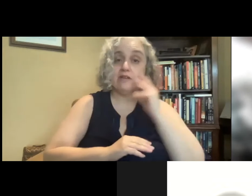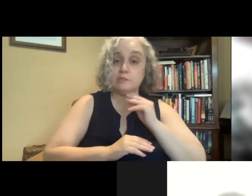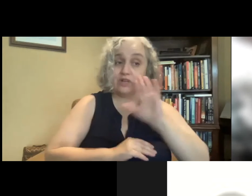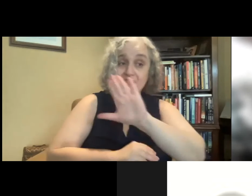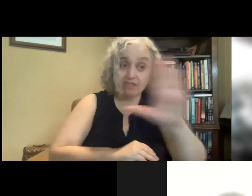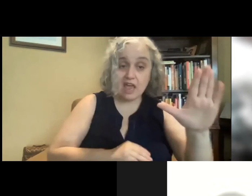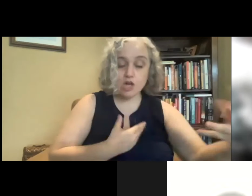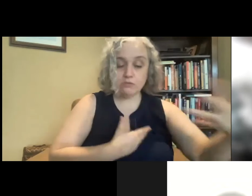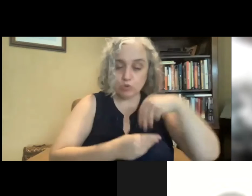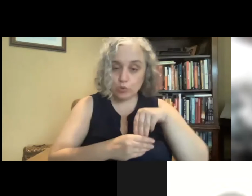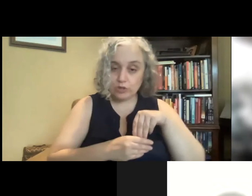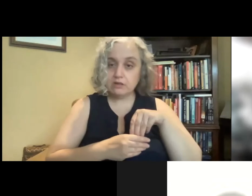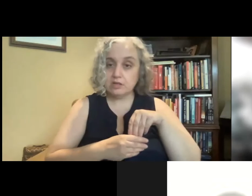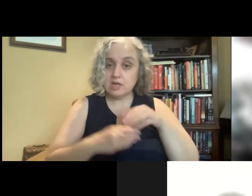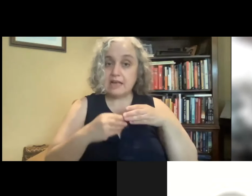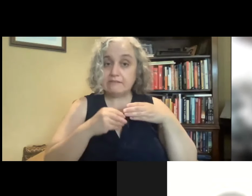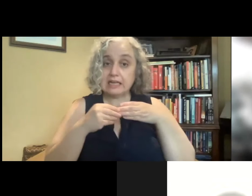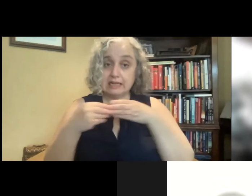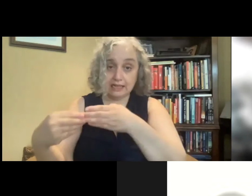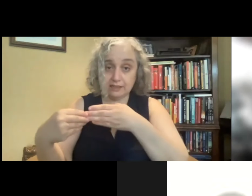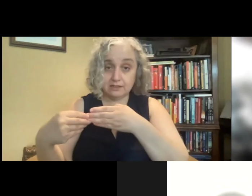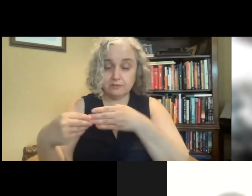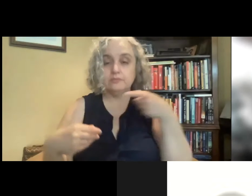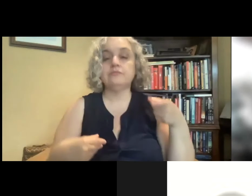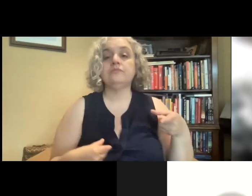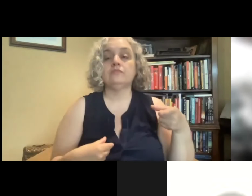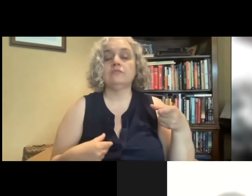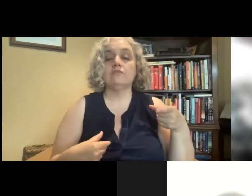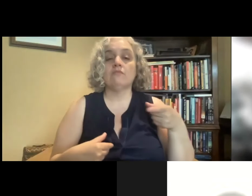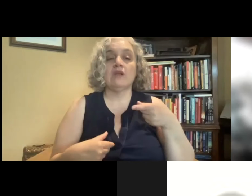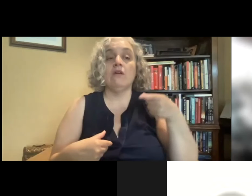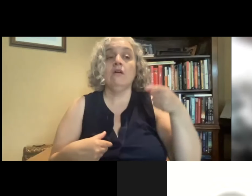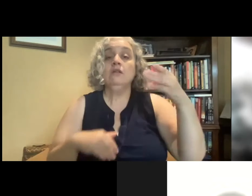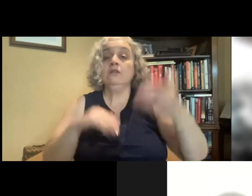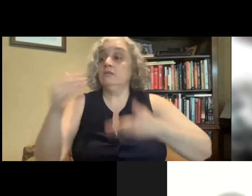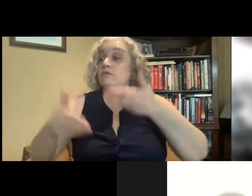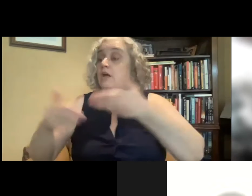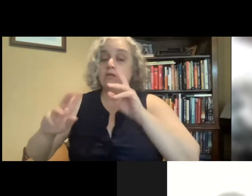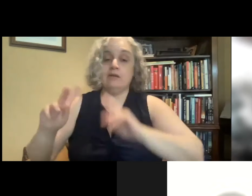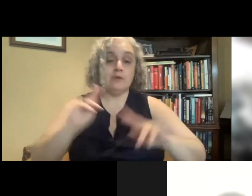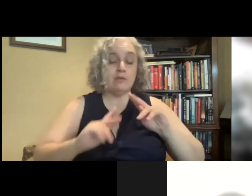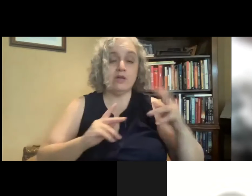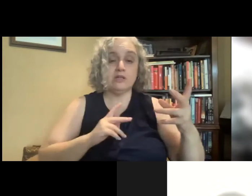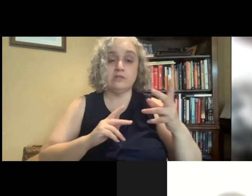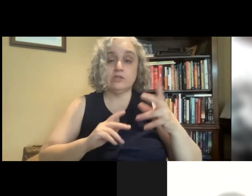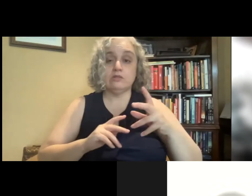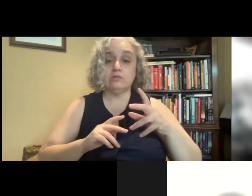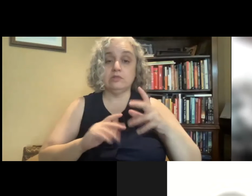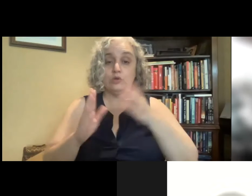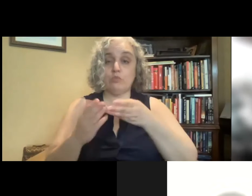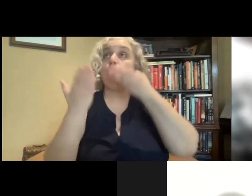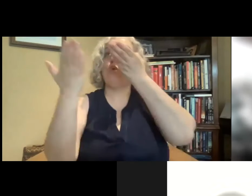That is where we invite people to nominate challenges.